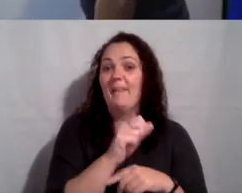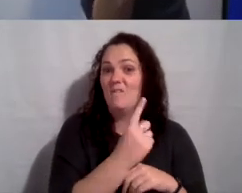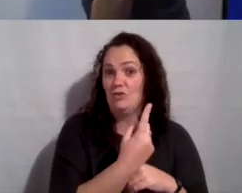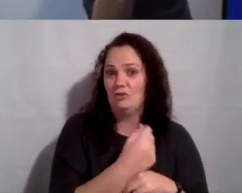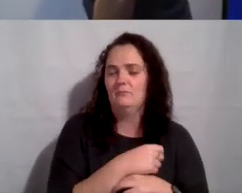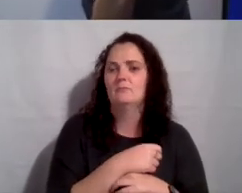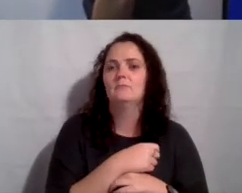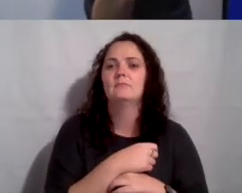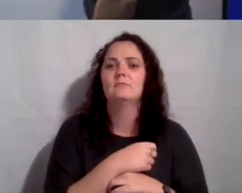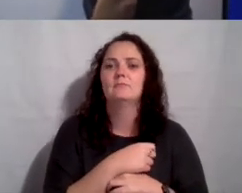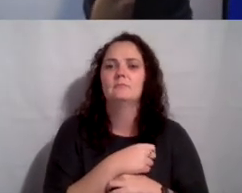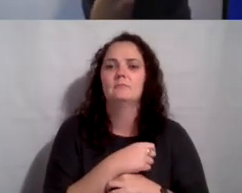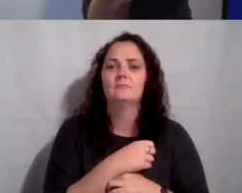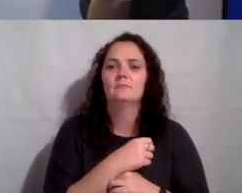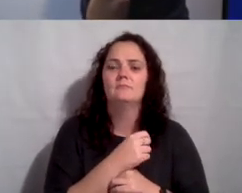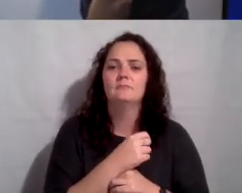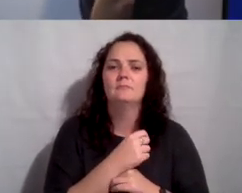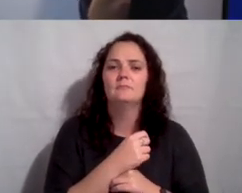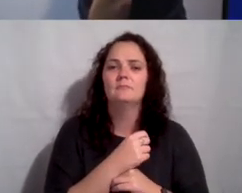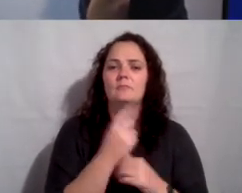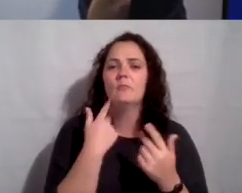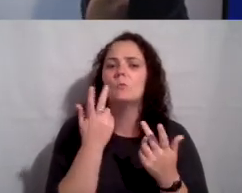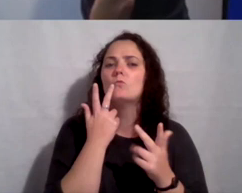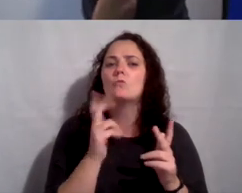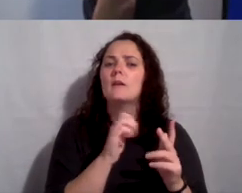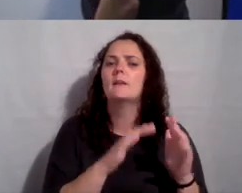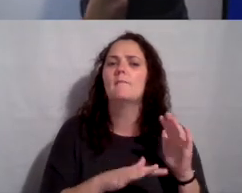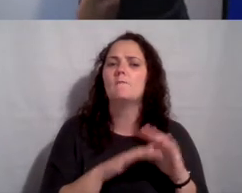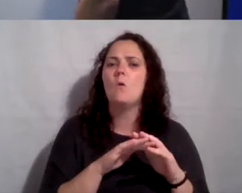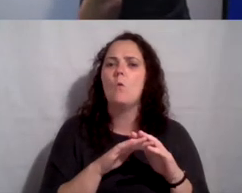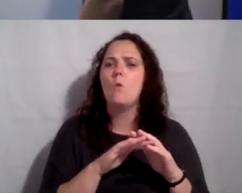I’m going to try to capture his entire movement